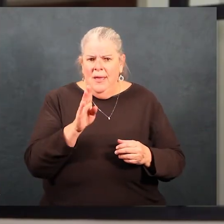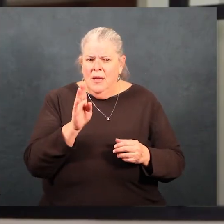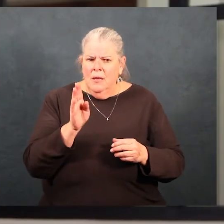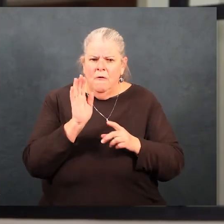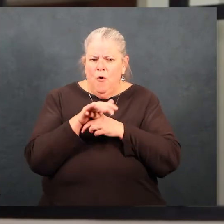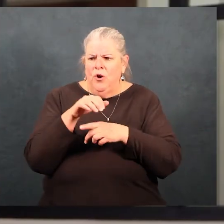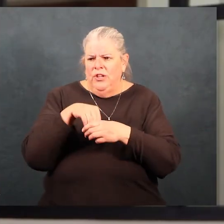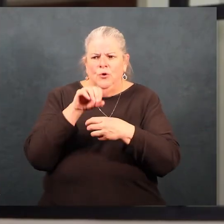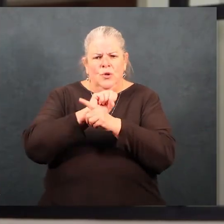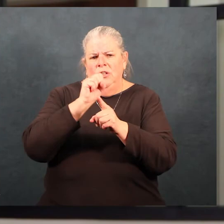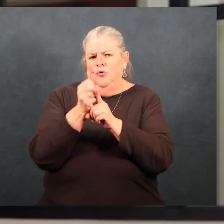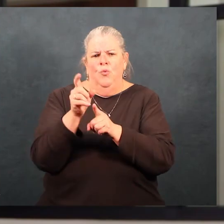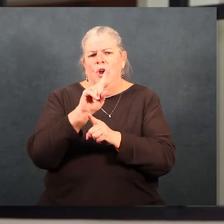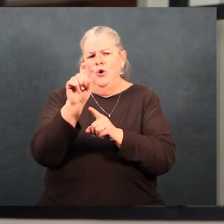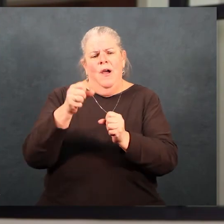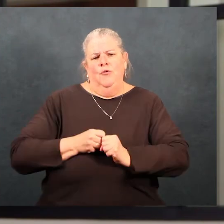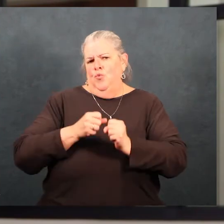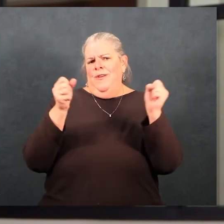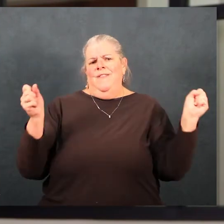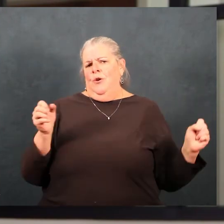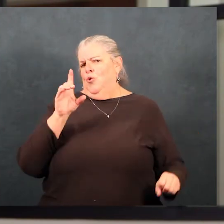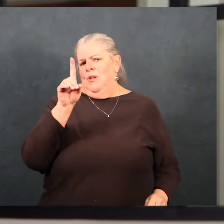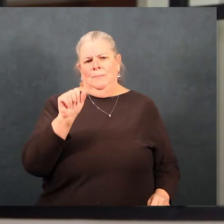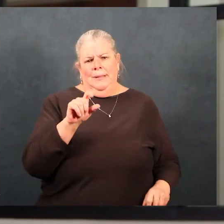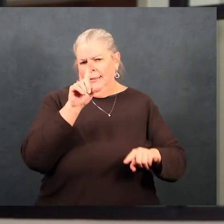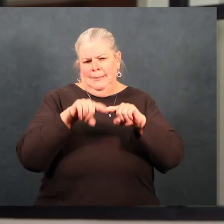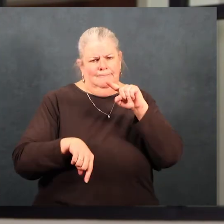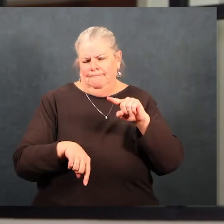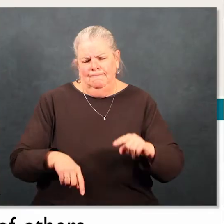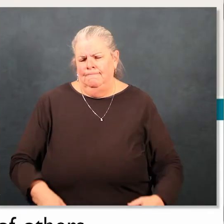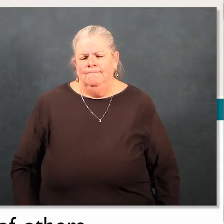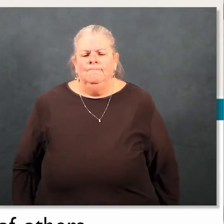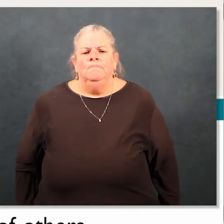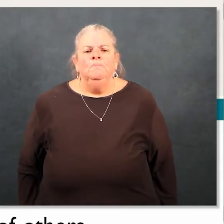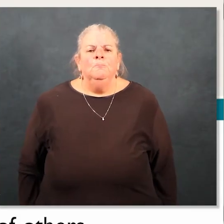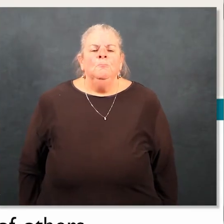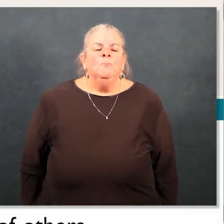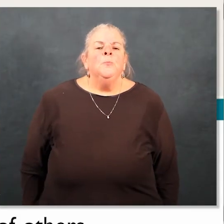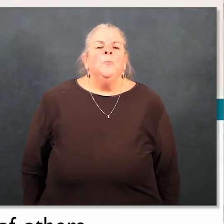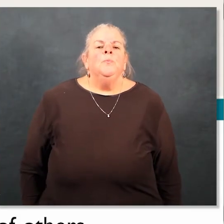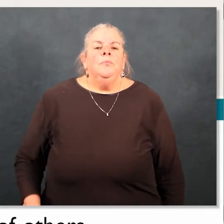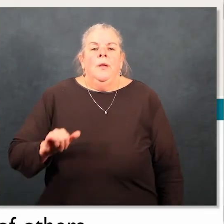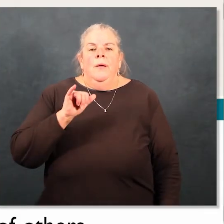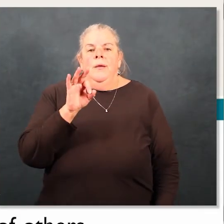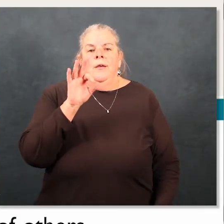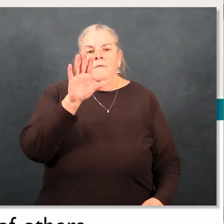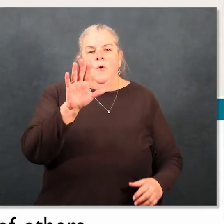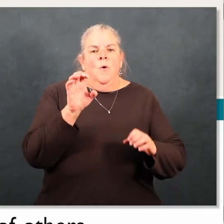where you have to reveal your disability. If your emotional support animal